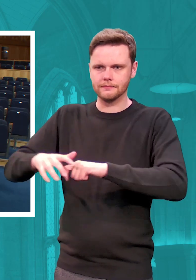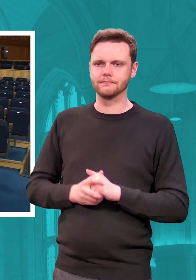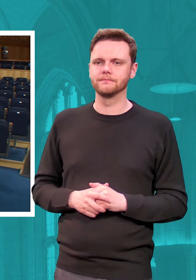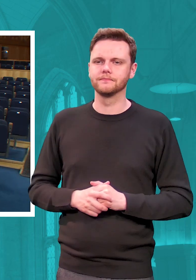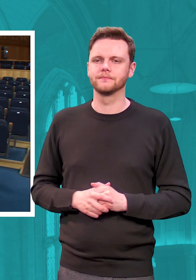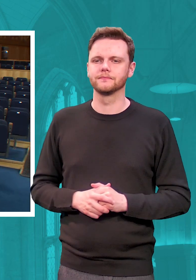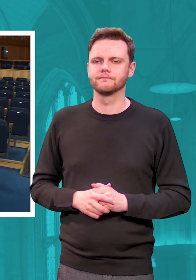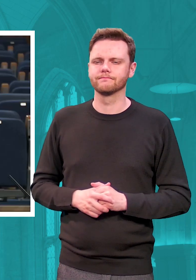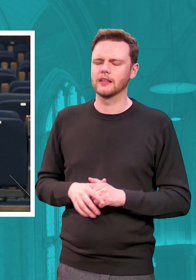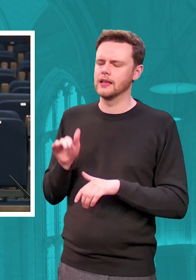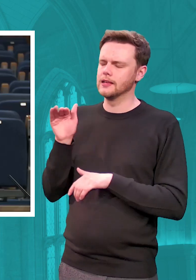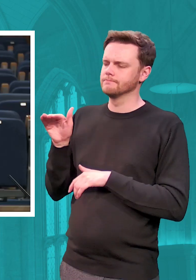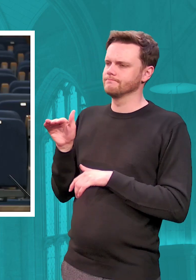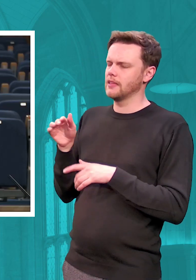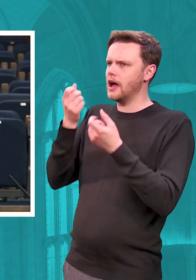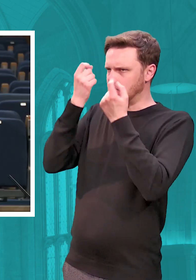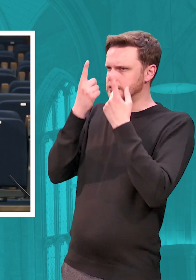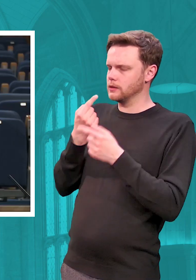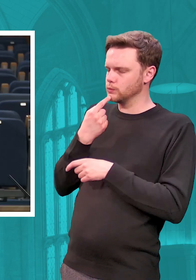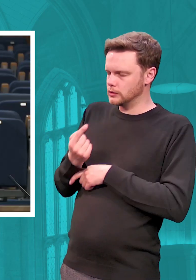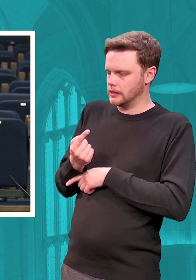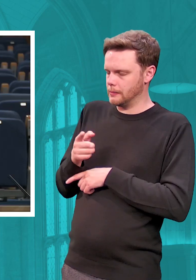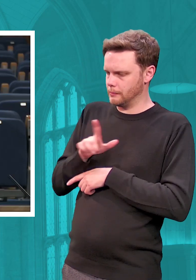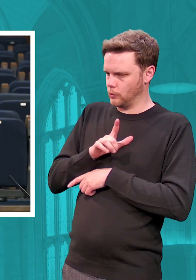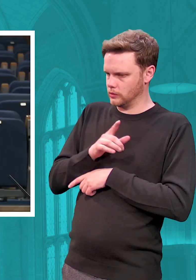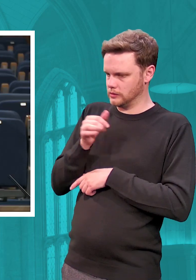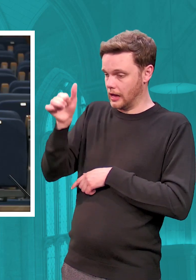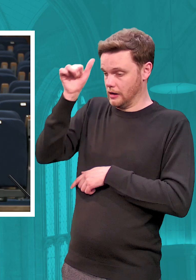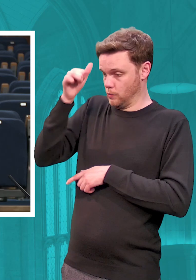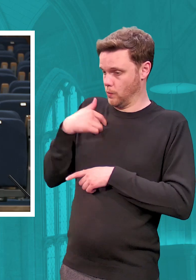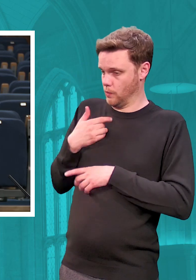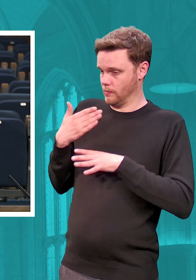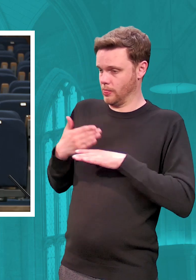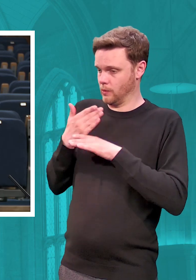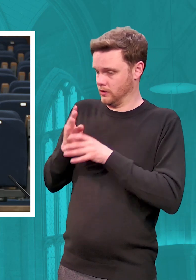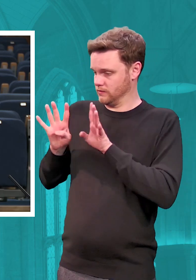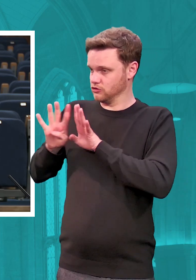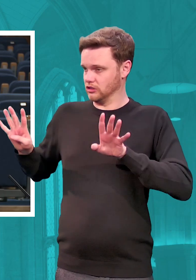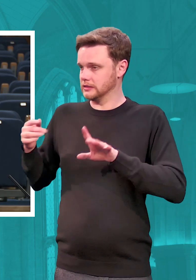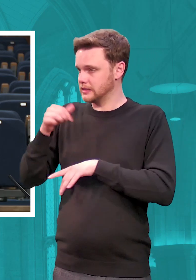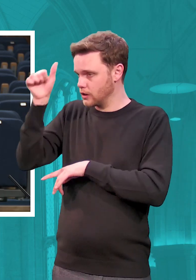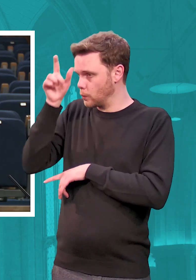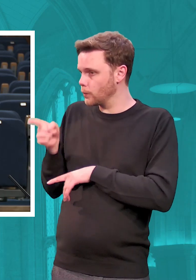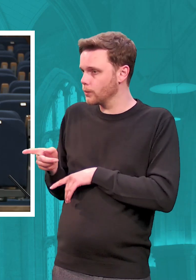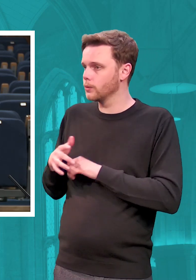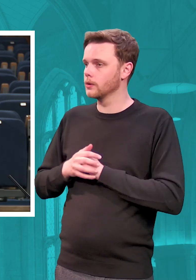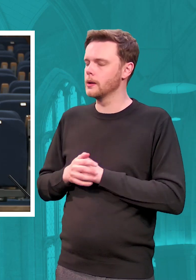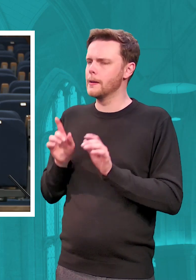John, I understand what you're saying, because I'm familiar with the work of the trustees through my role, but how do you get that sense